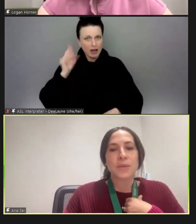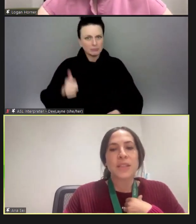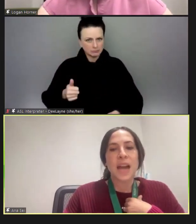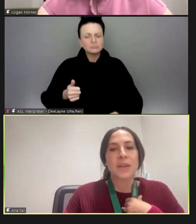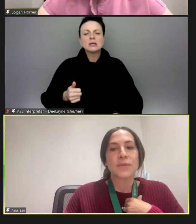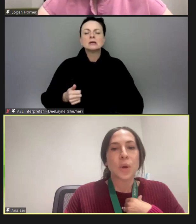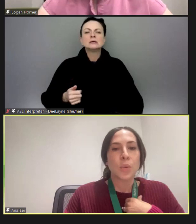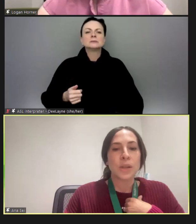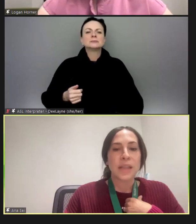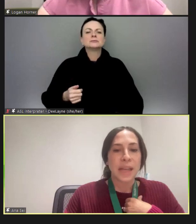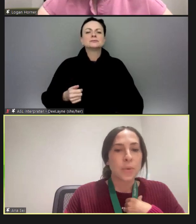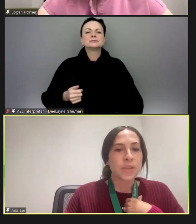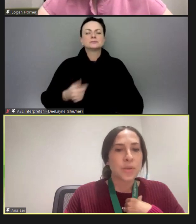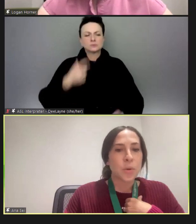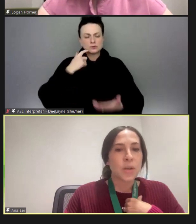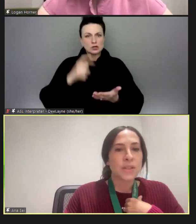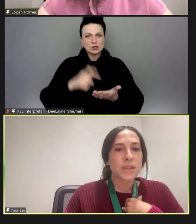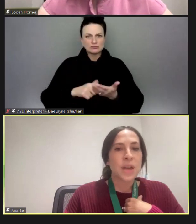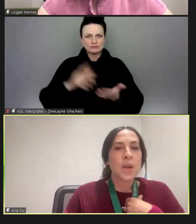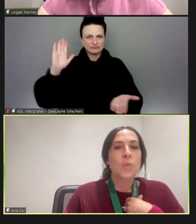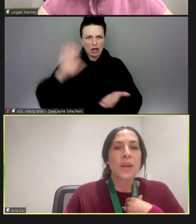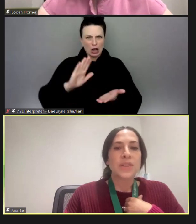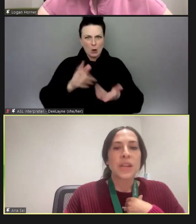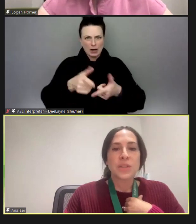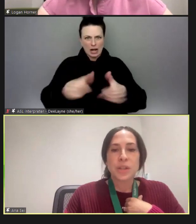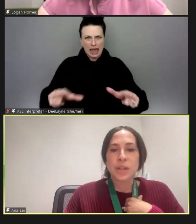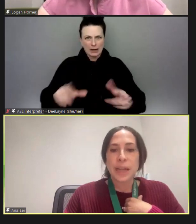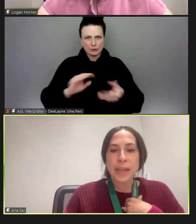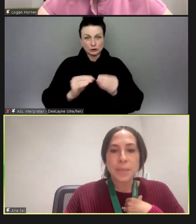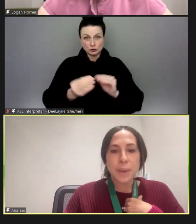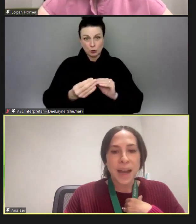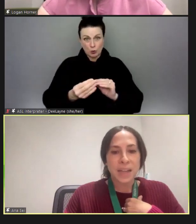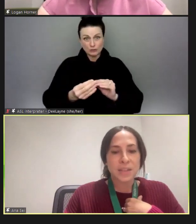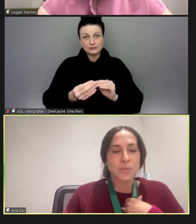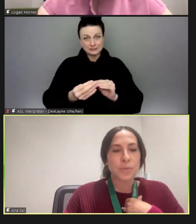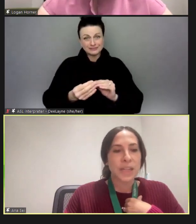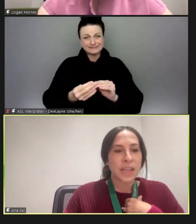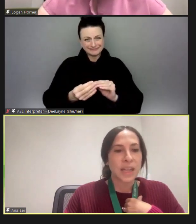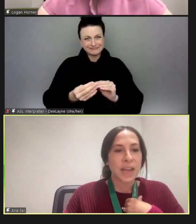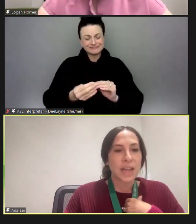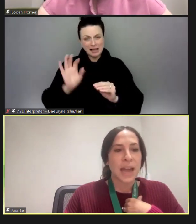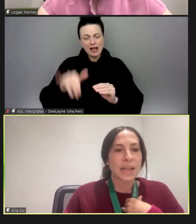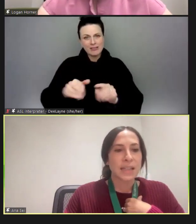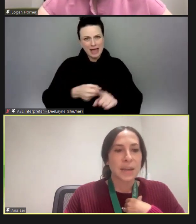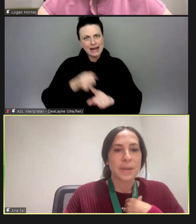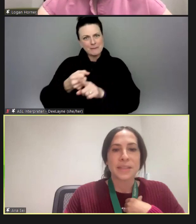to have lower language scores which in